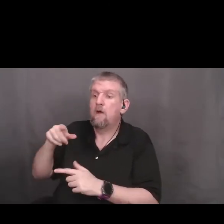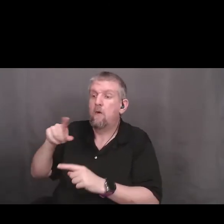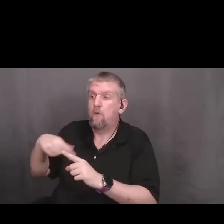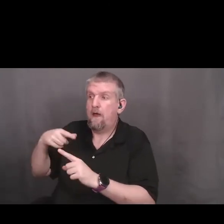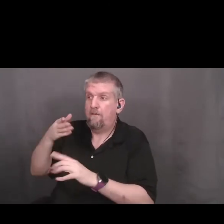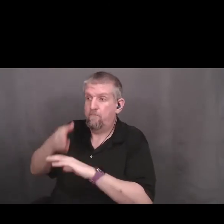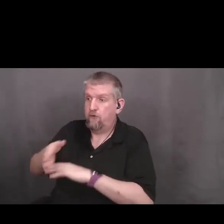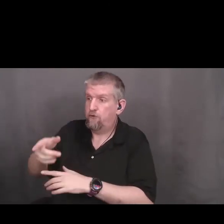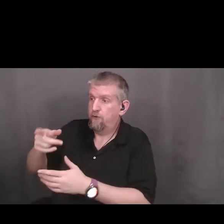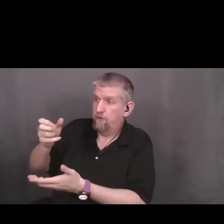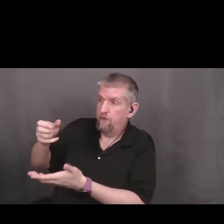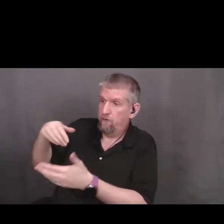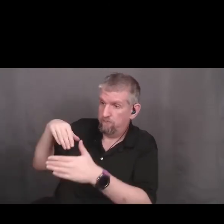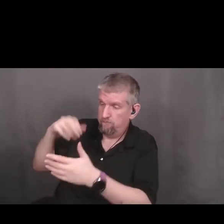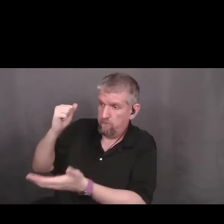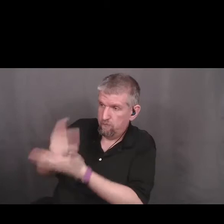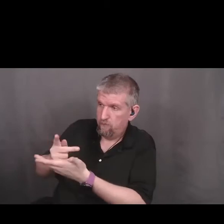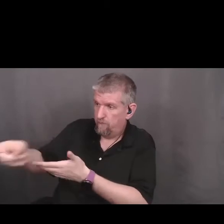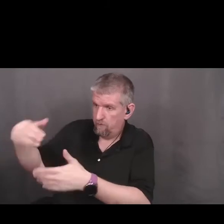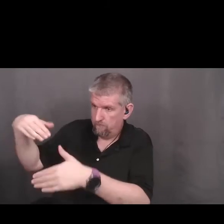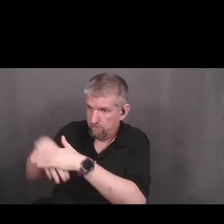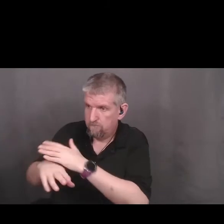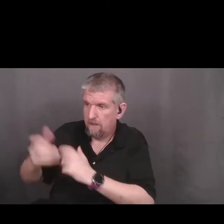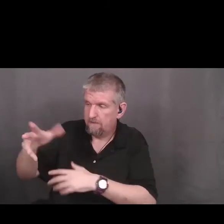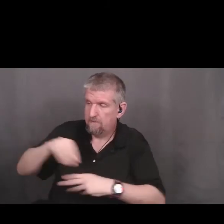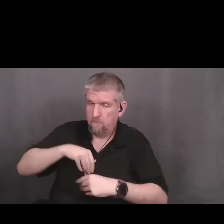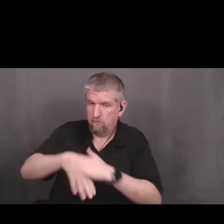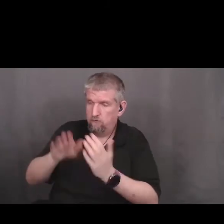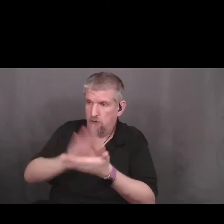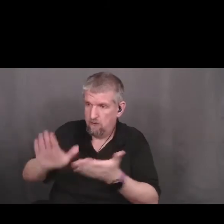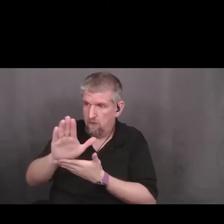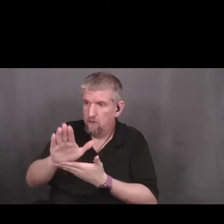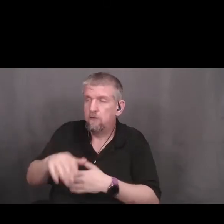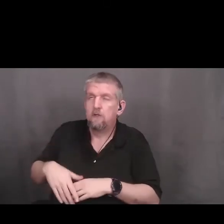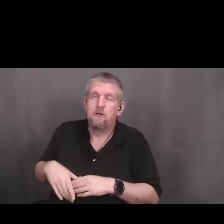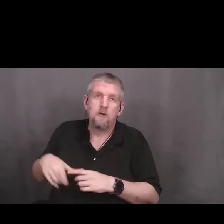if you have a disability. So, when you applied to college or university,